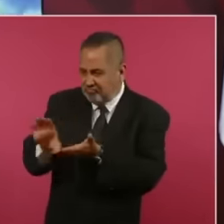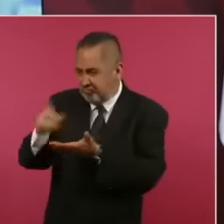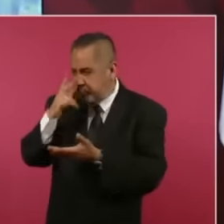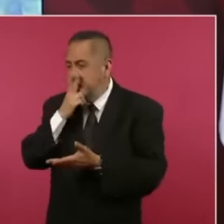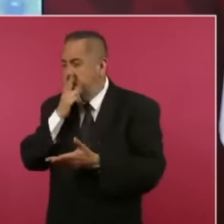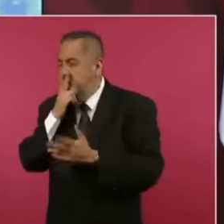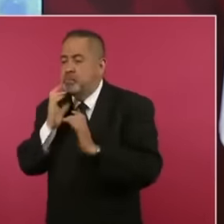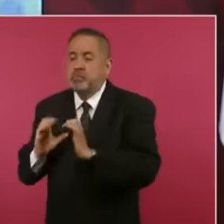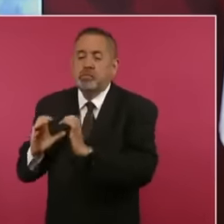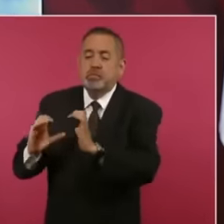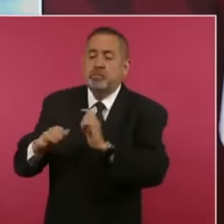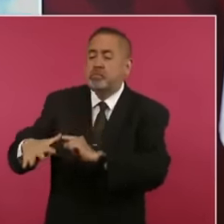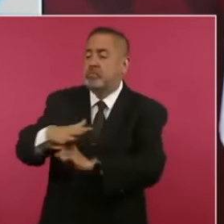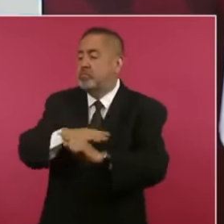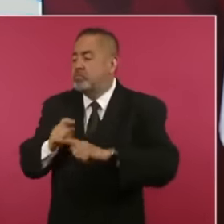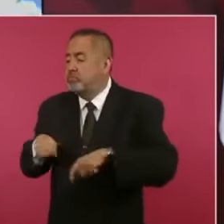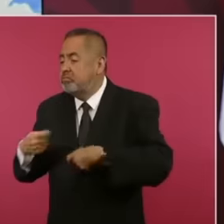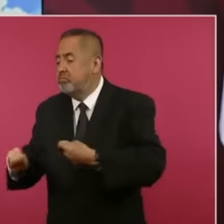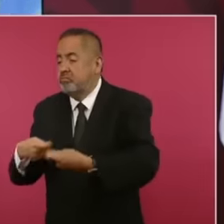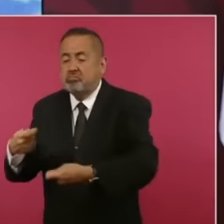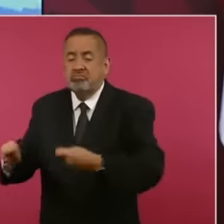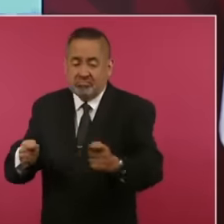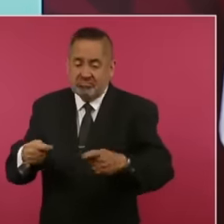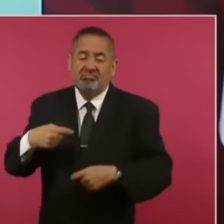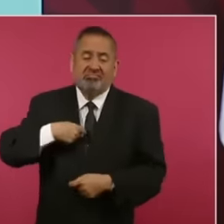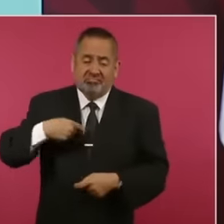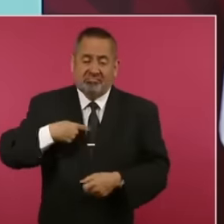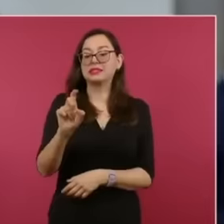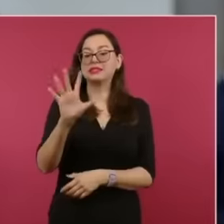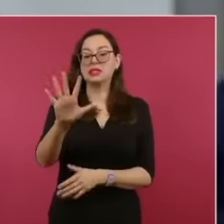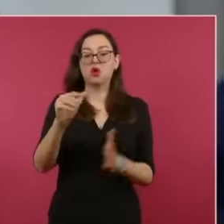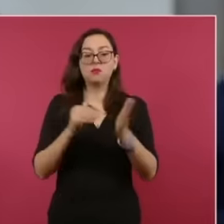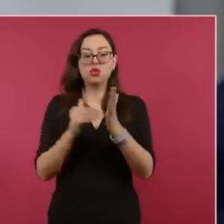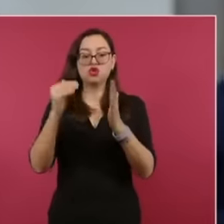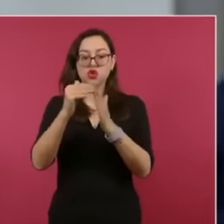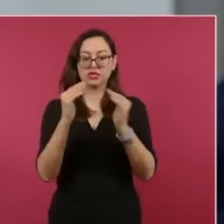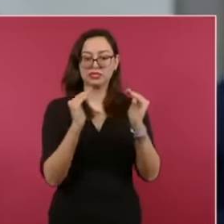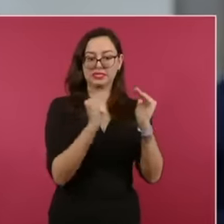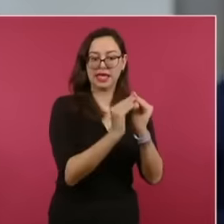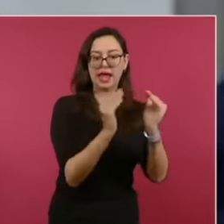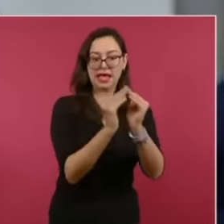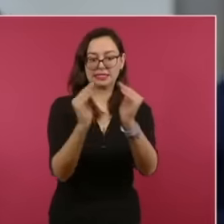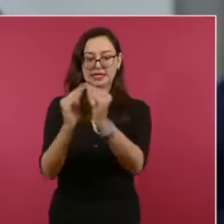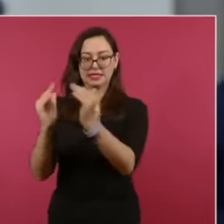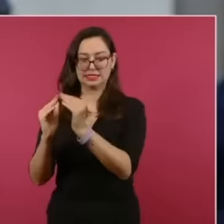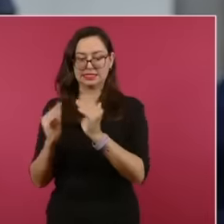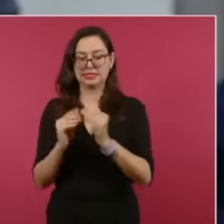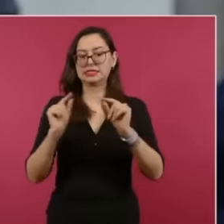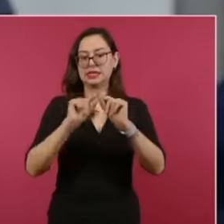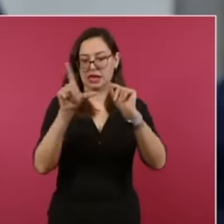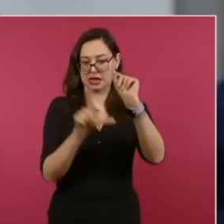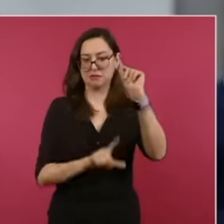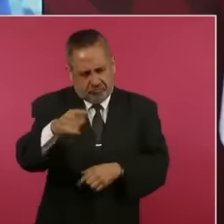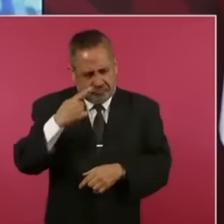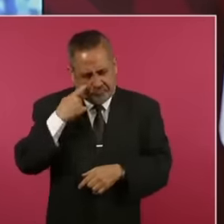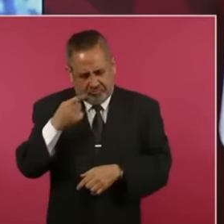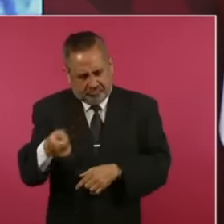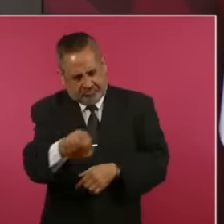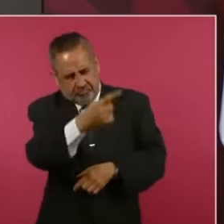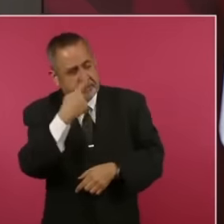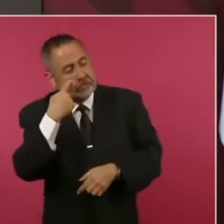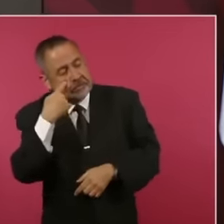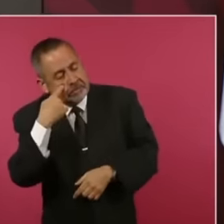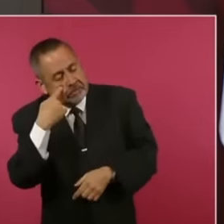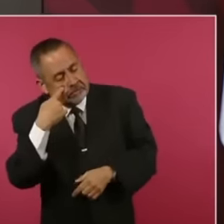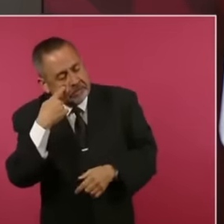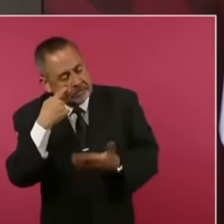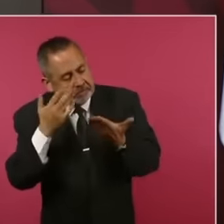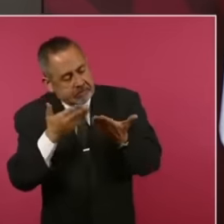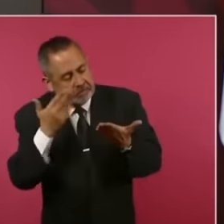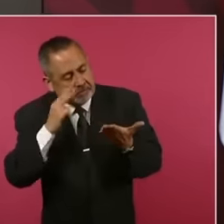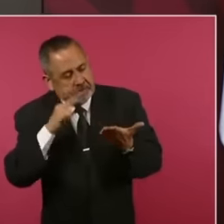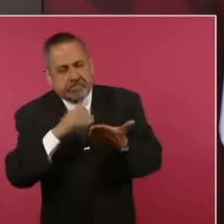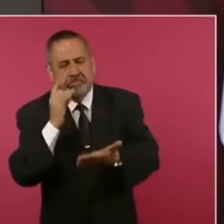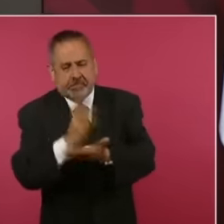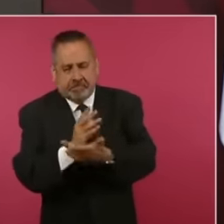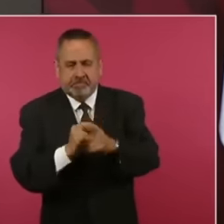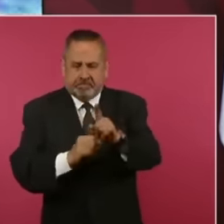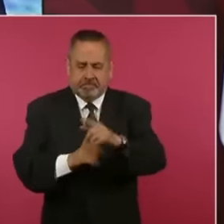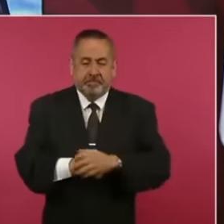and I do not challenge you, I want nothing more than for you to confirm it Yes to the planting of